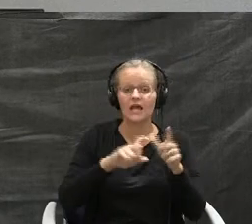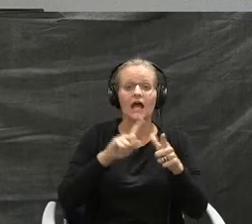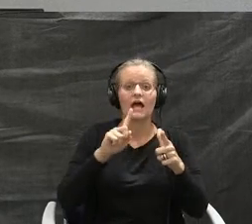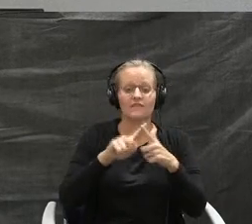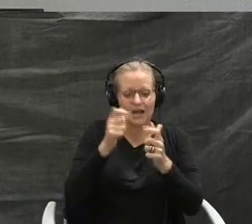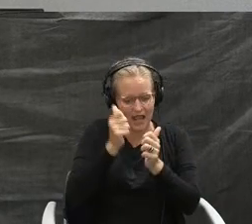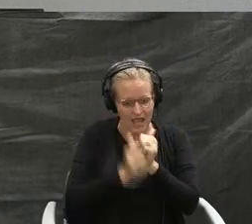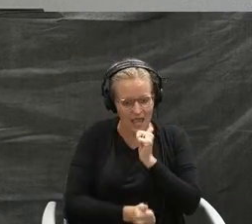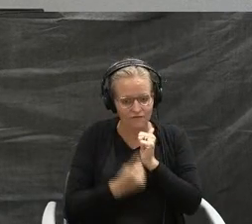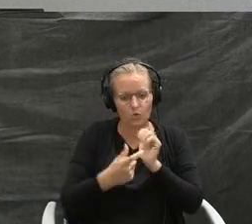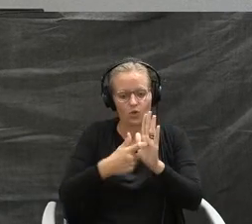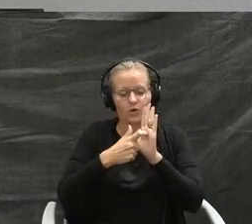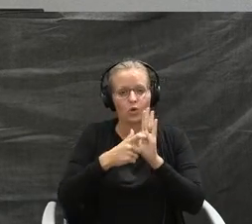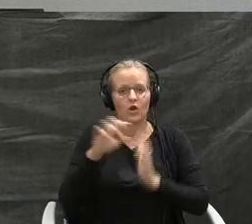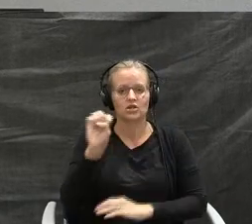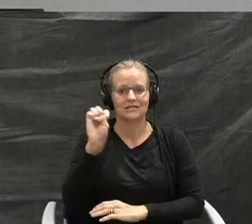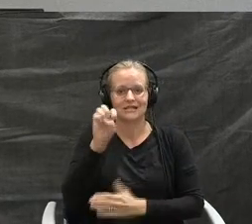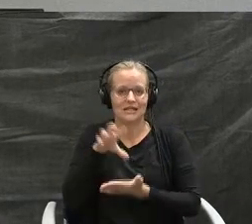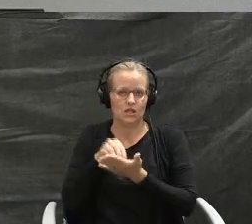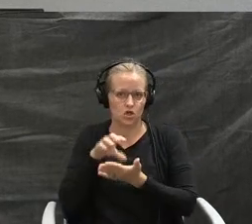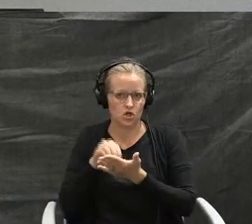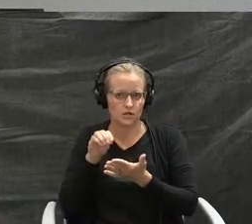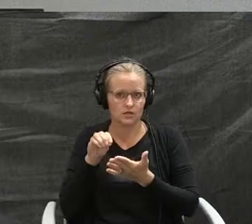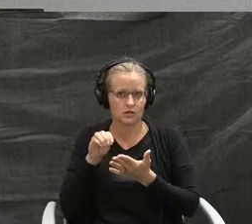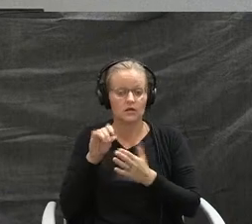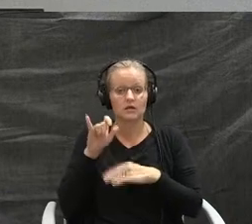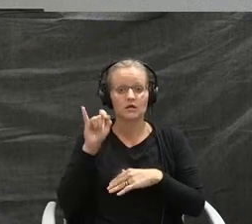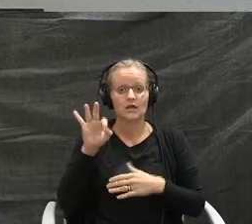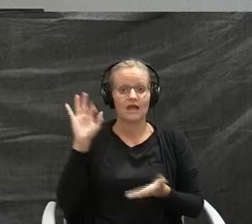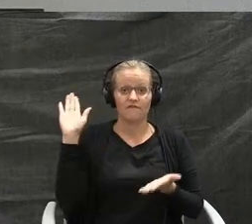And if it gets slower than what it is now.